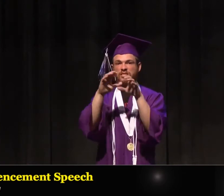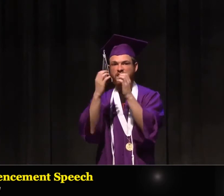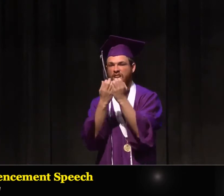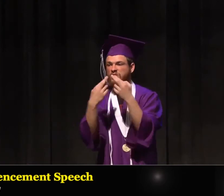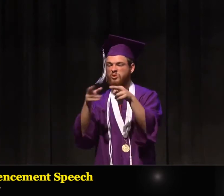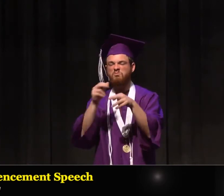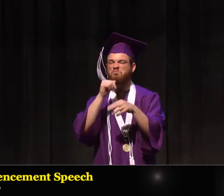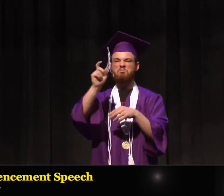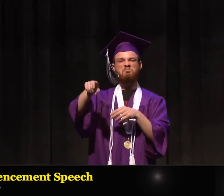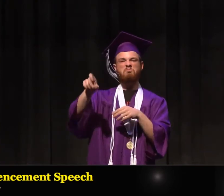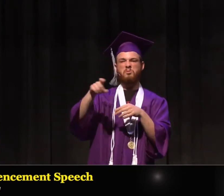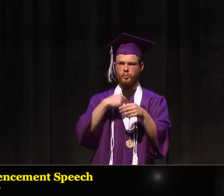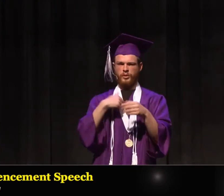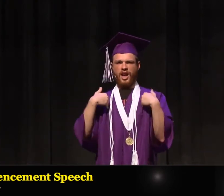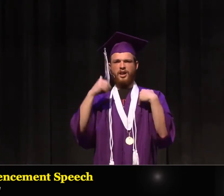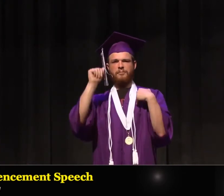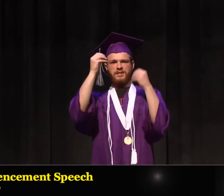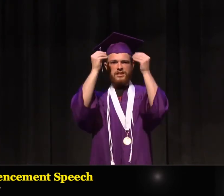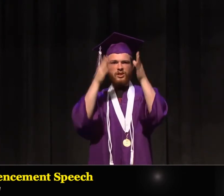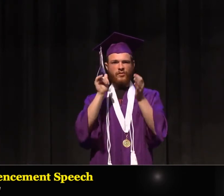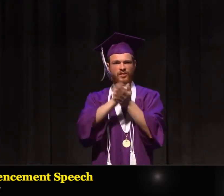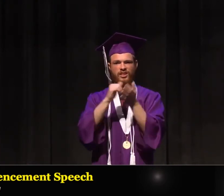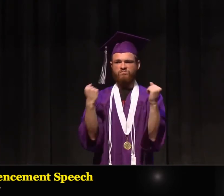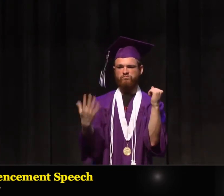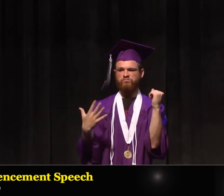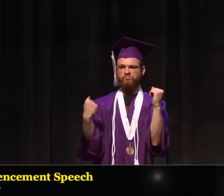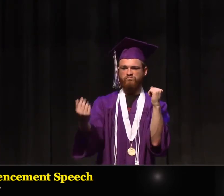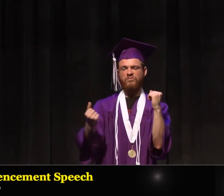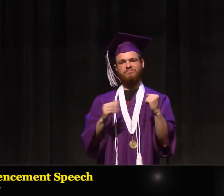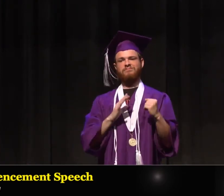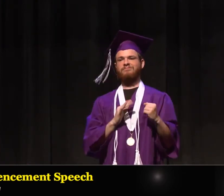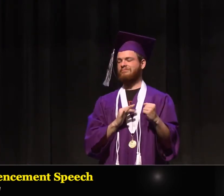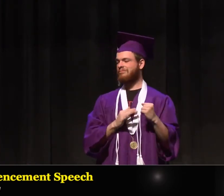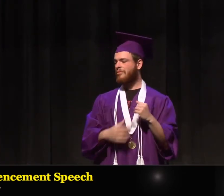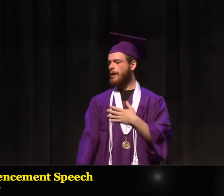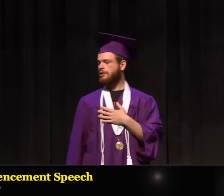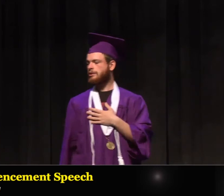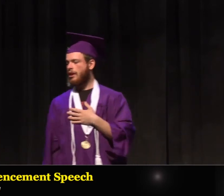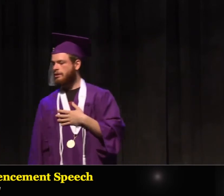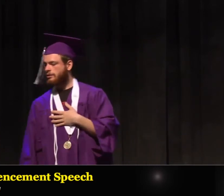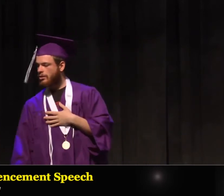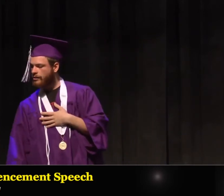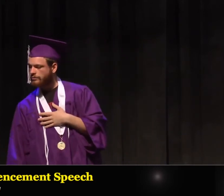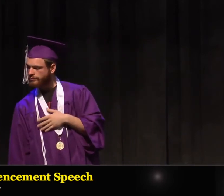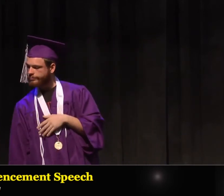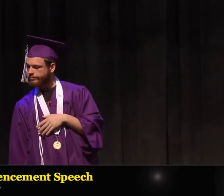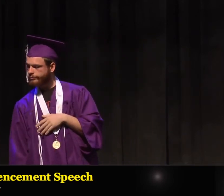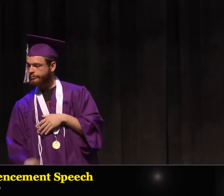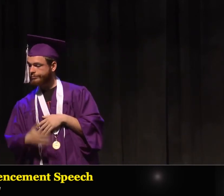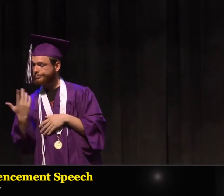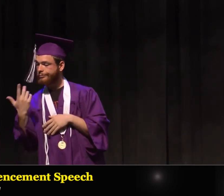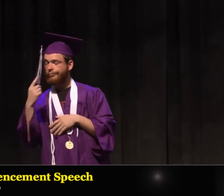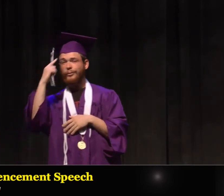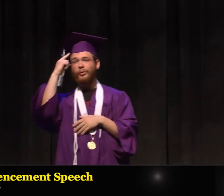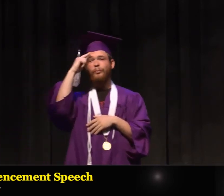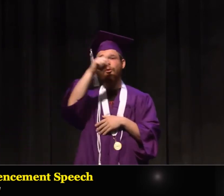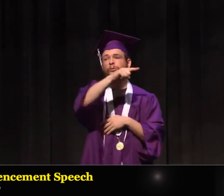But here, we didn't need an interpreter for our classes. We had direct instruction from instructors.